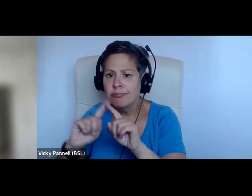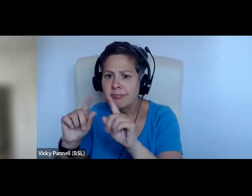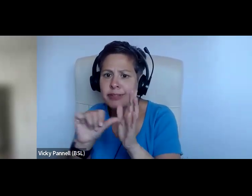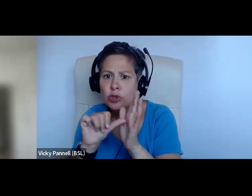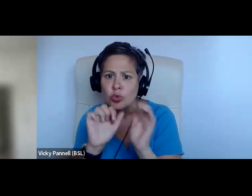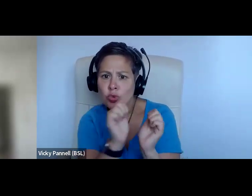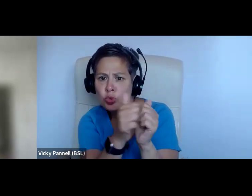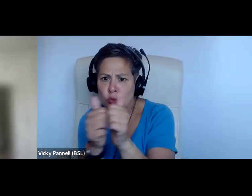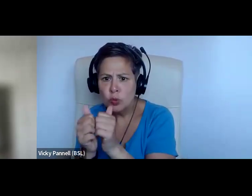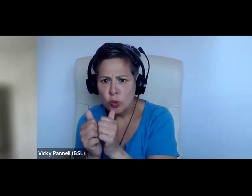just try to